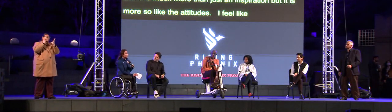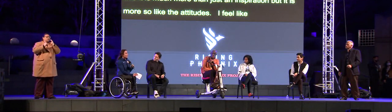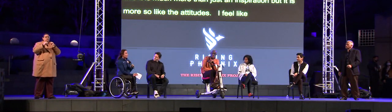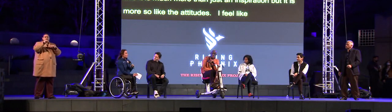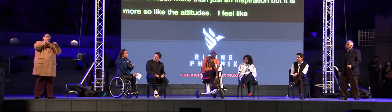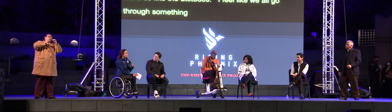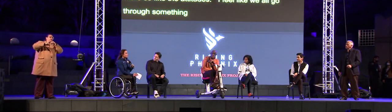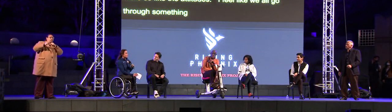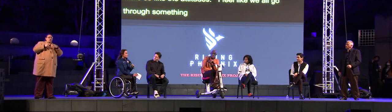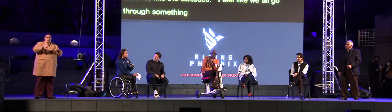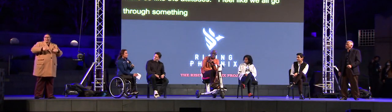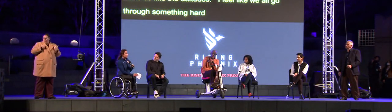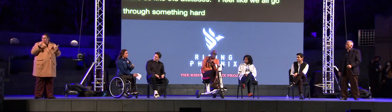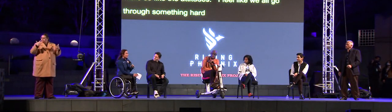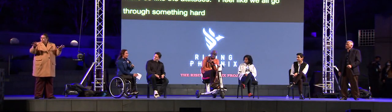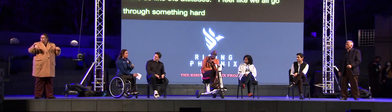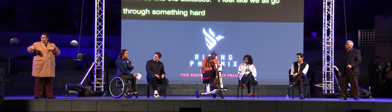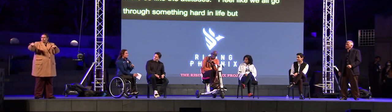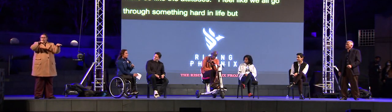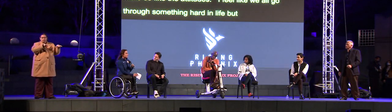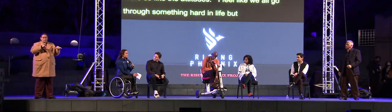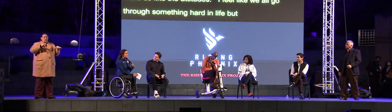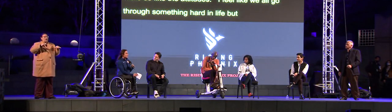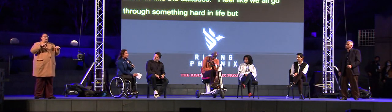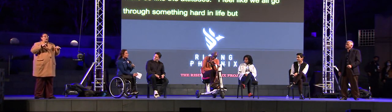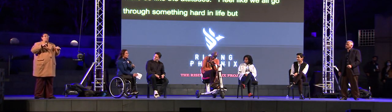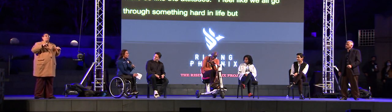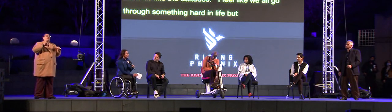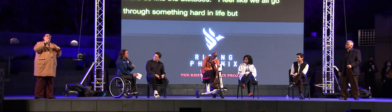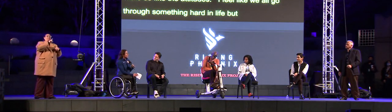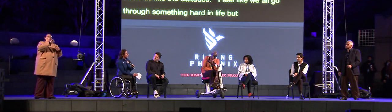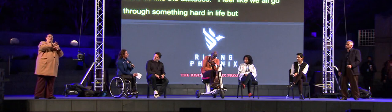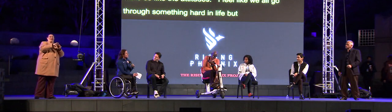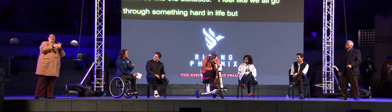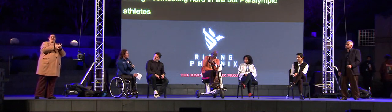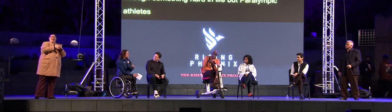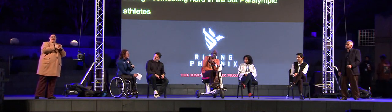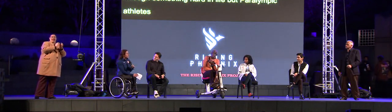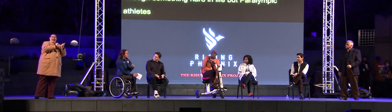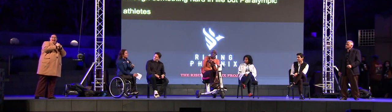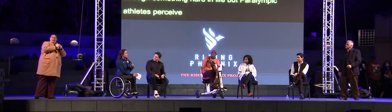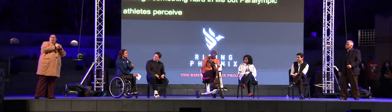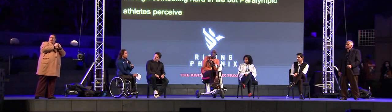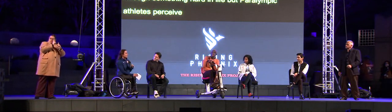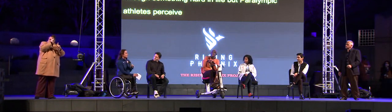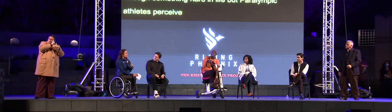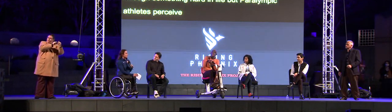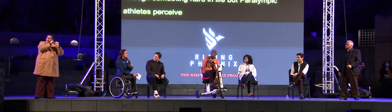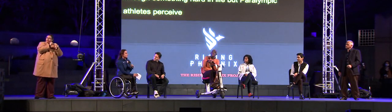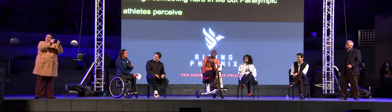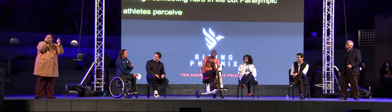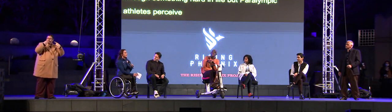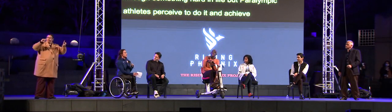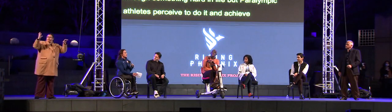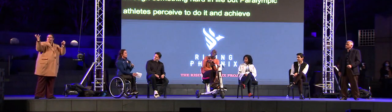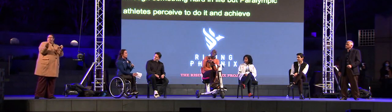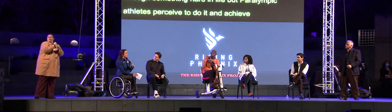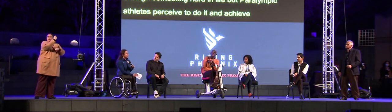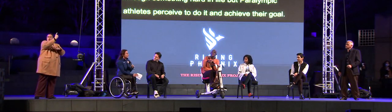but Paralympic athletes proceed to do it and achieve their goal. And I feel like that's not the general public,